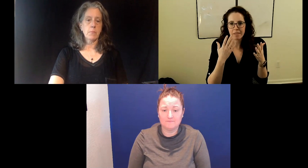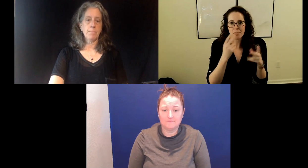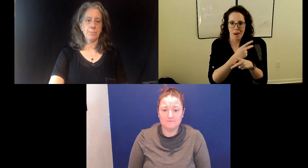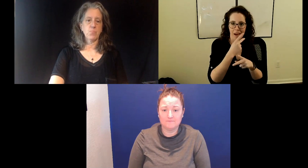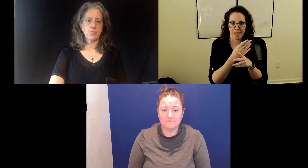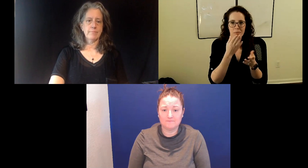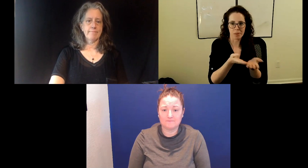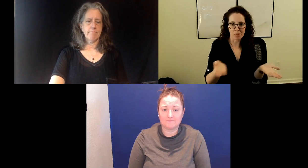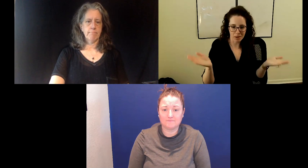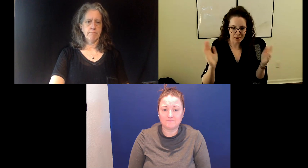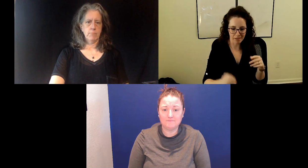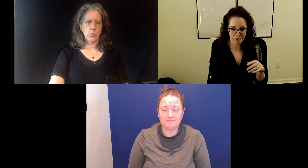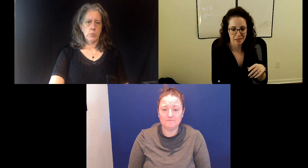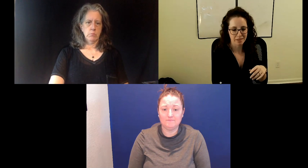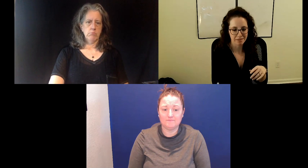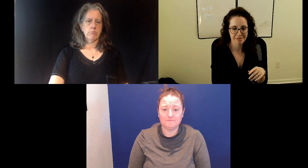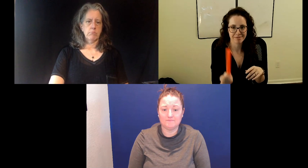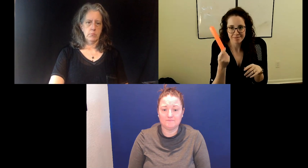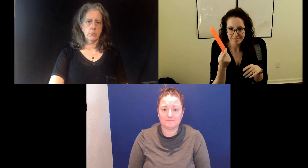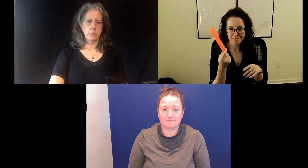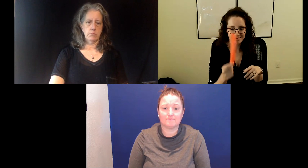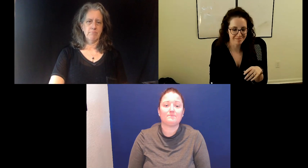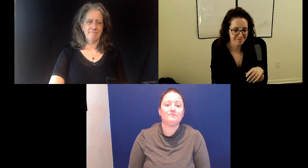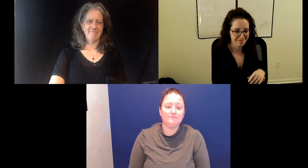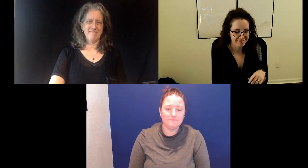and some of the elementary students have figured things out and what we're using